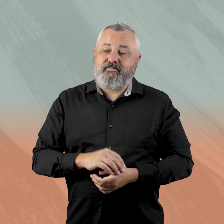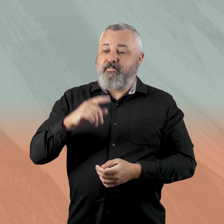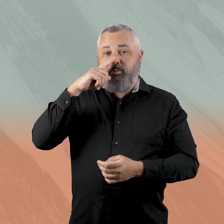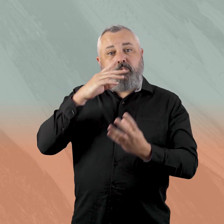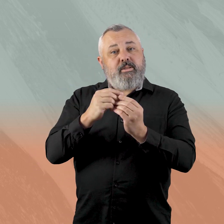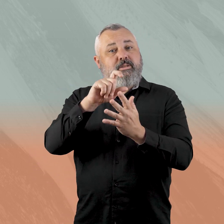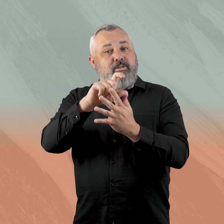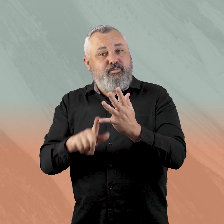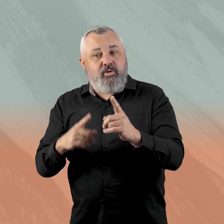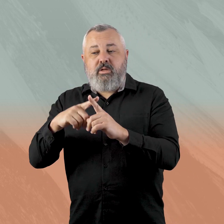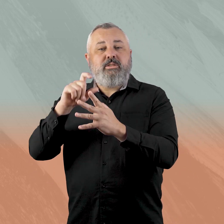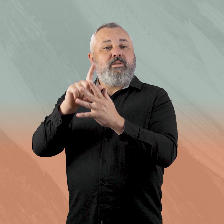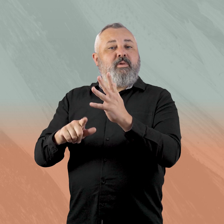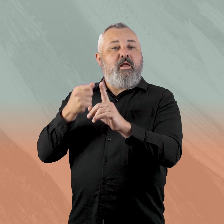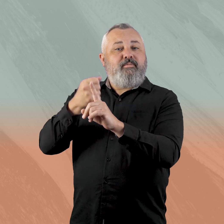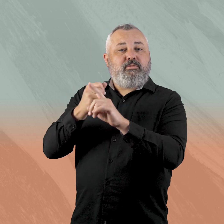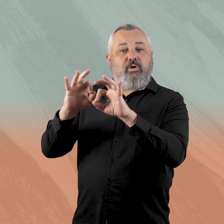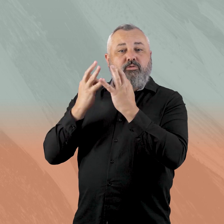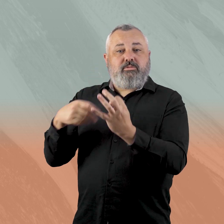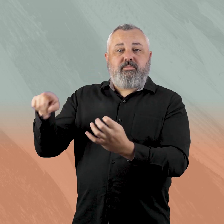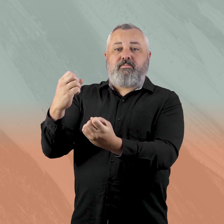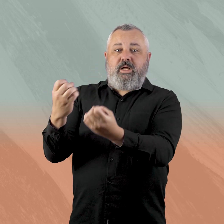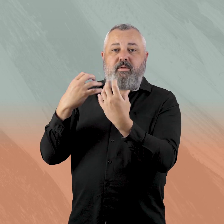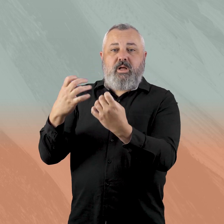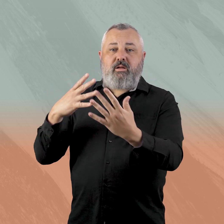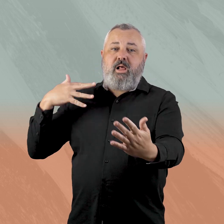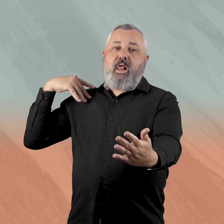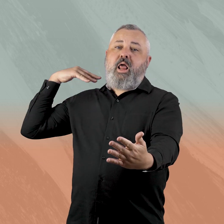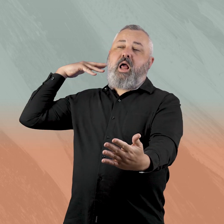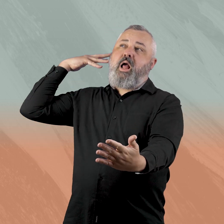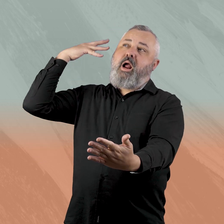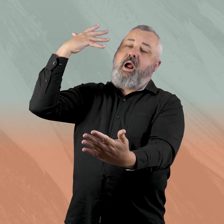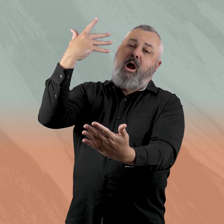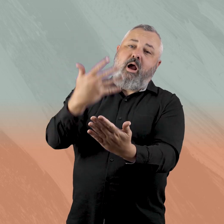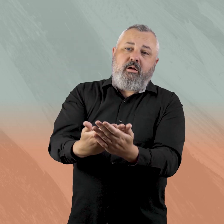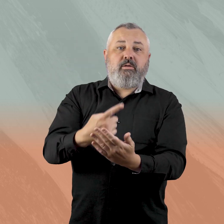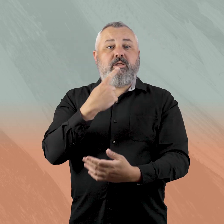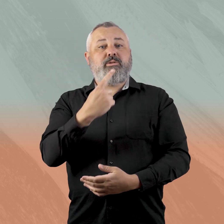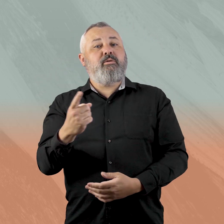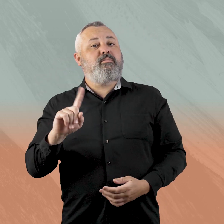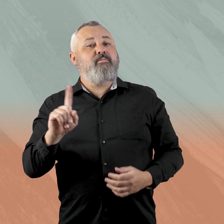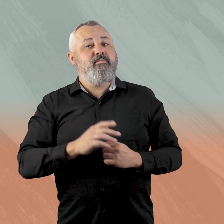People with disability and disability advocacy bodies have consistently emphasised the importance of the